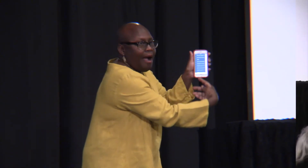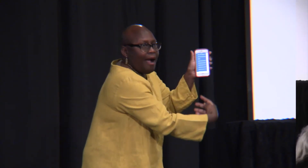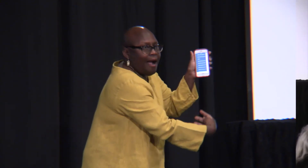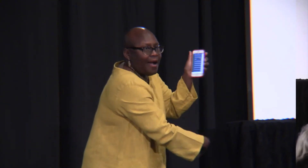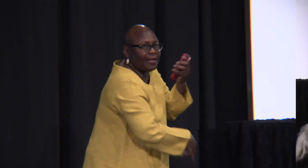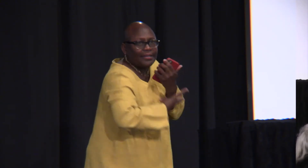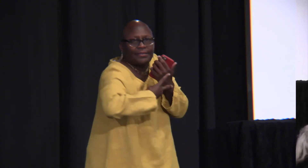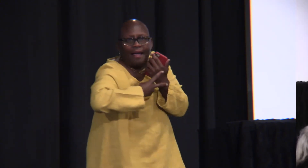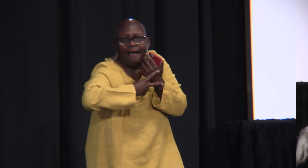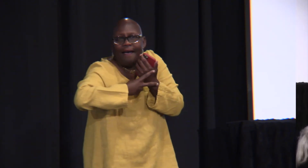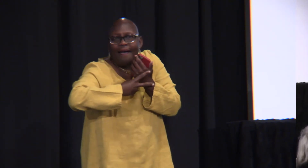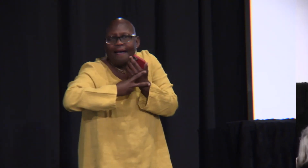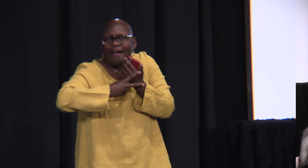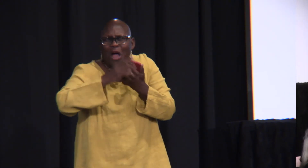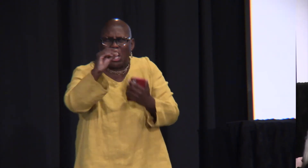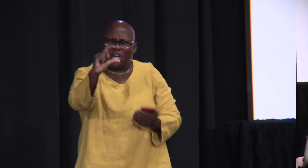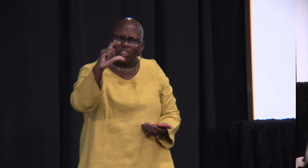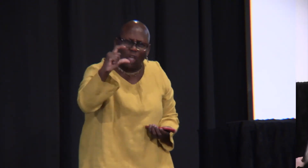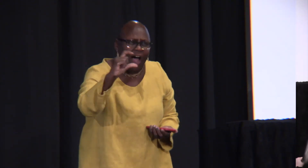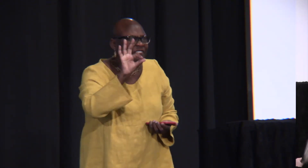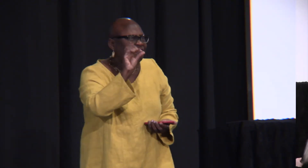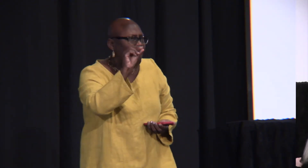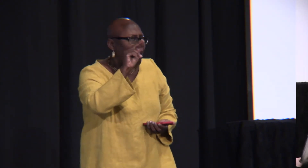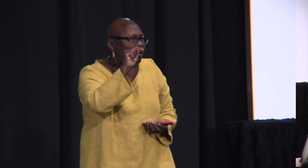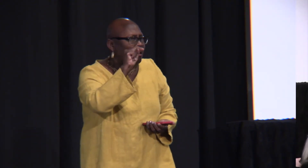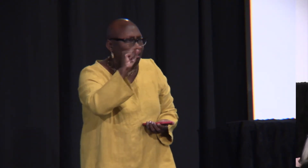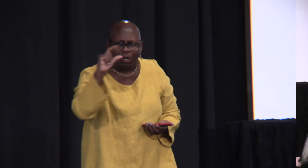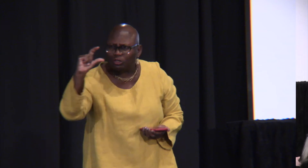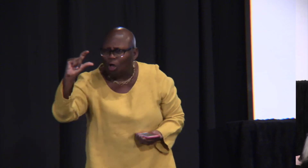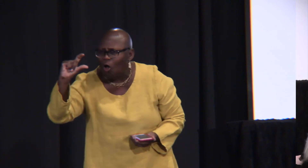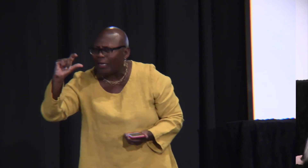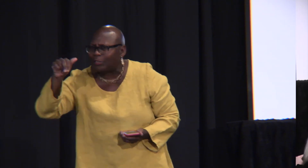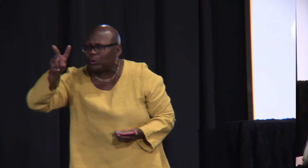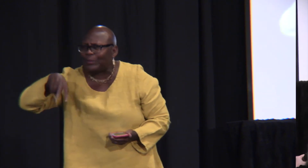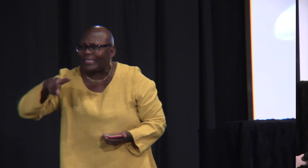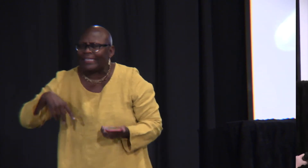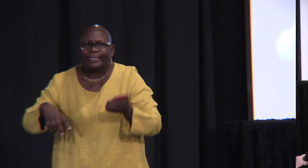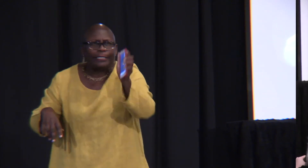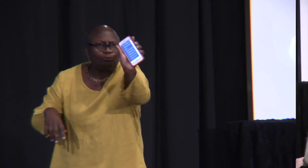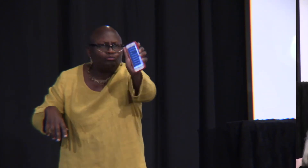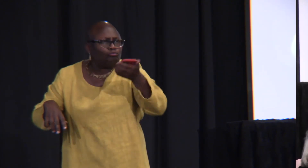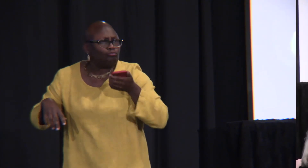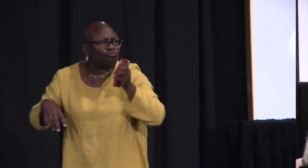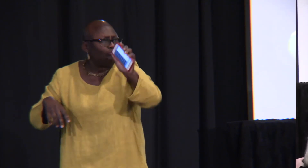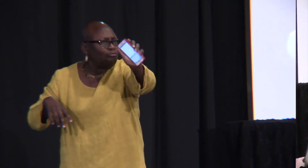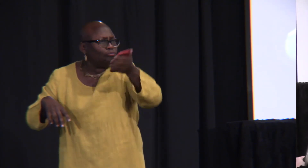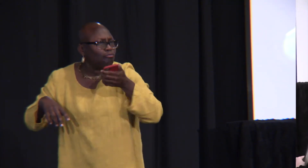really effective way to practice conversation in text.